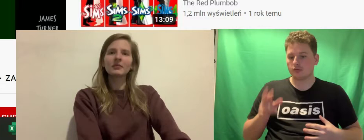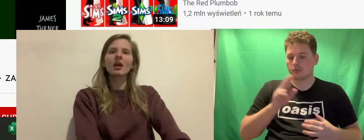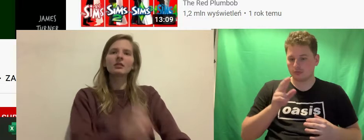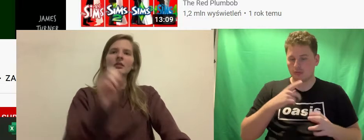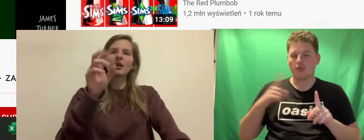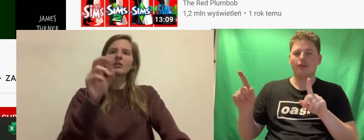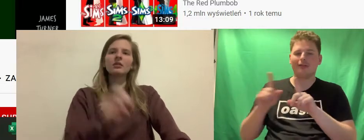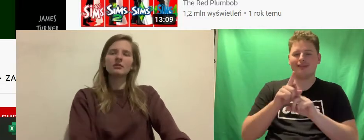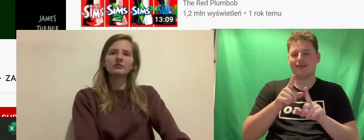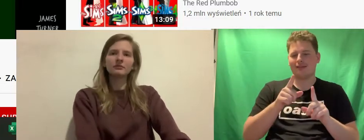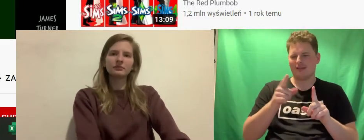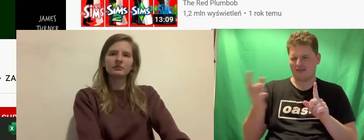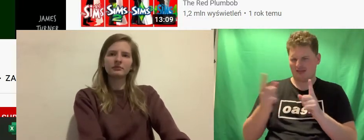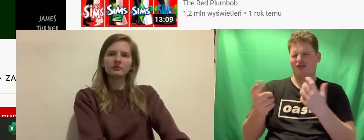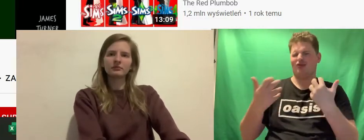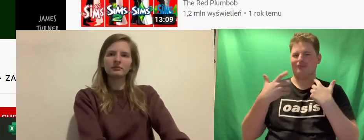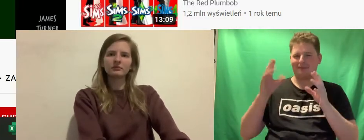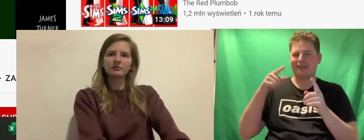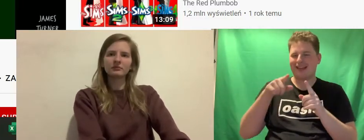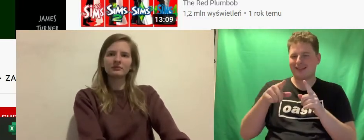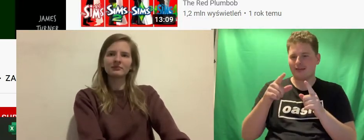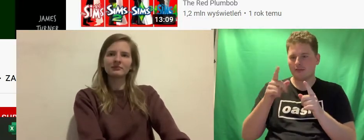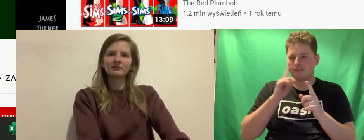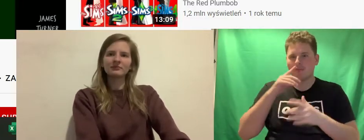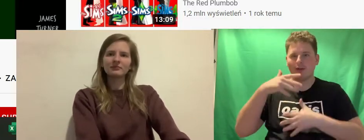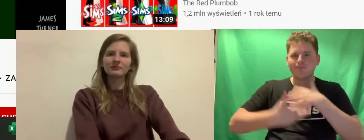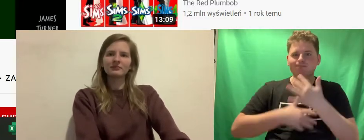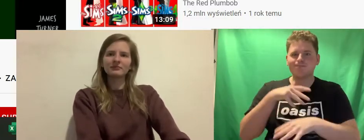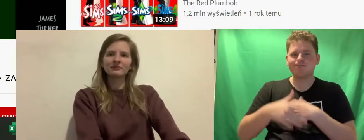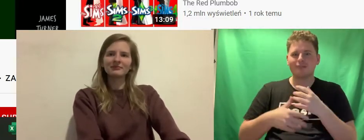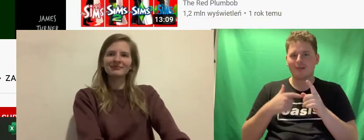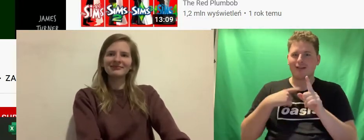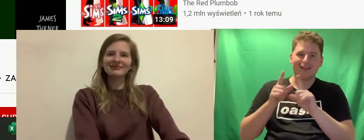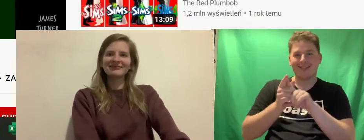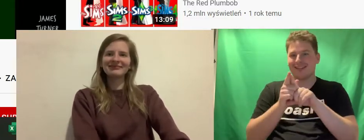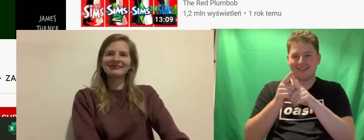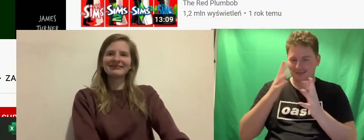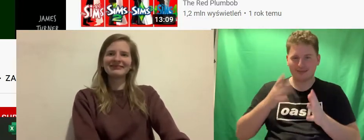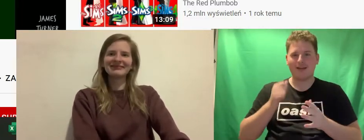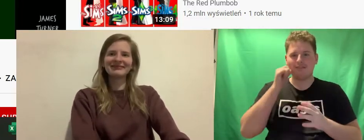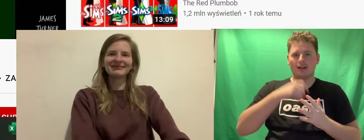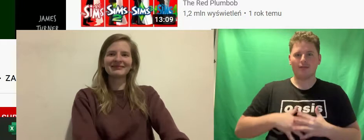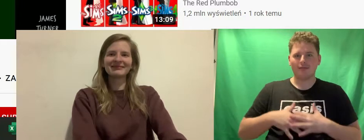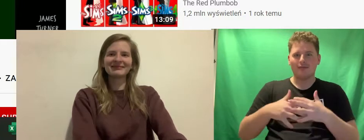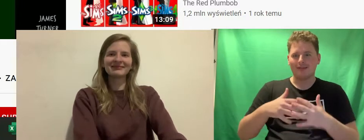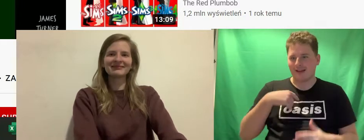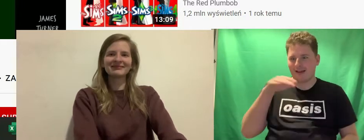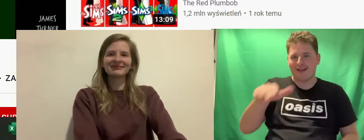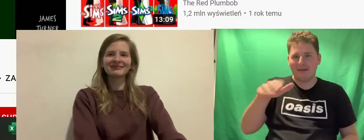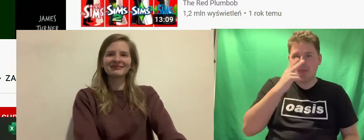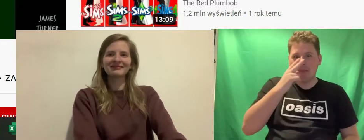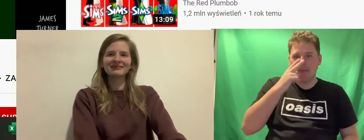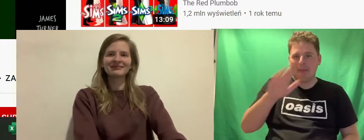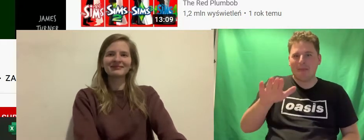A: So I bet the Woman befriended the ghost, they got along, they had sex for a while, I didn't expect that!